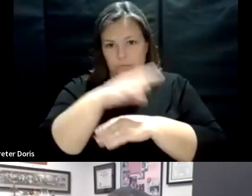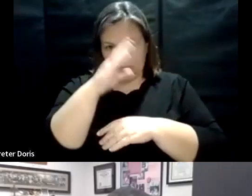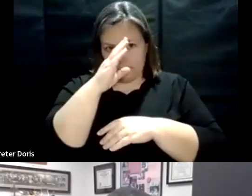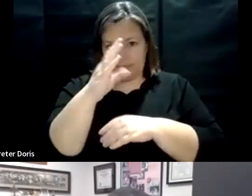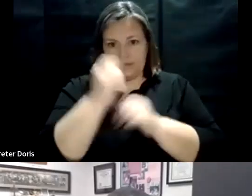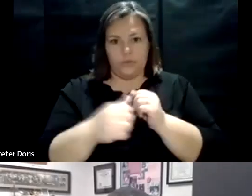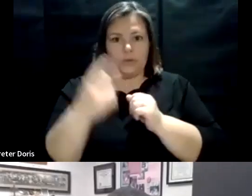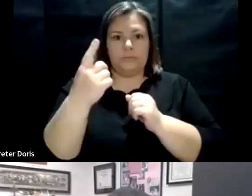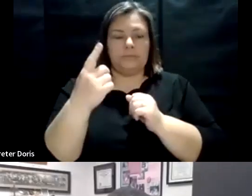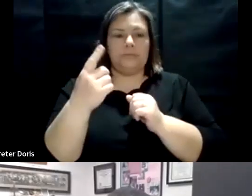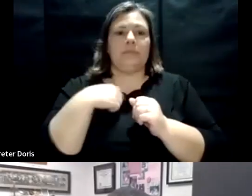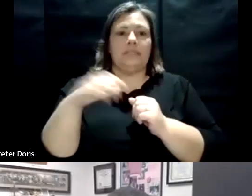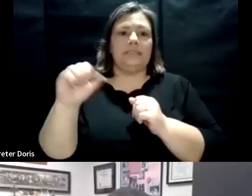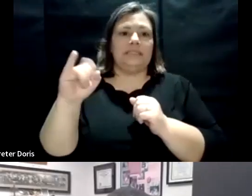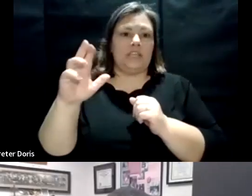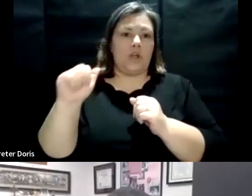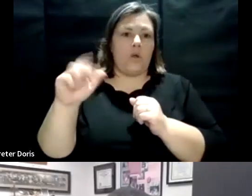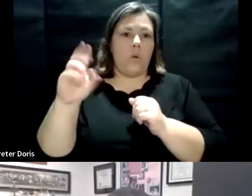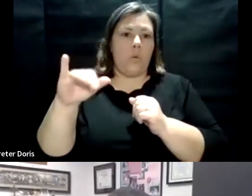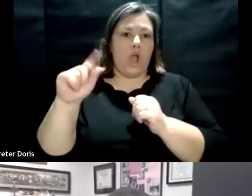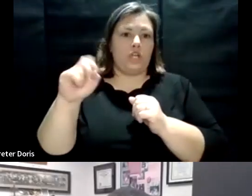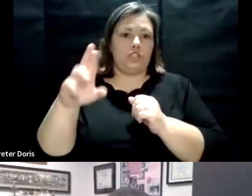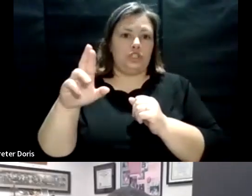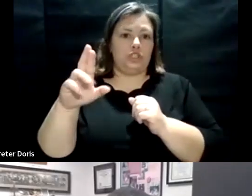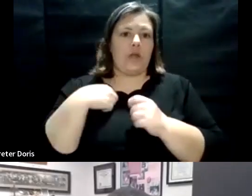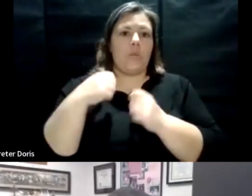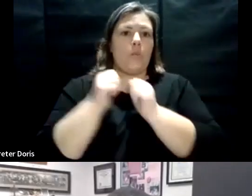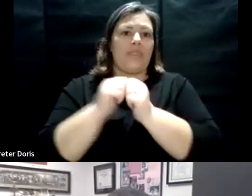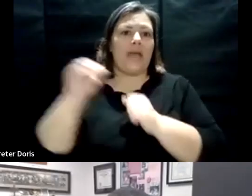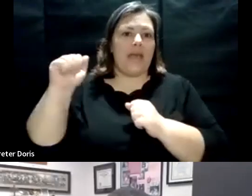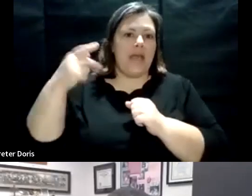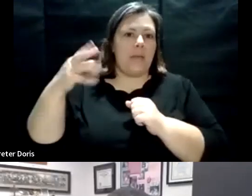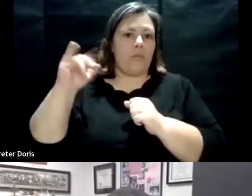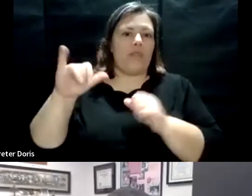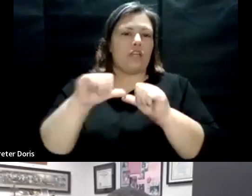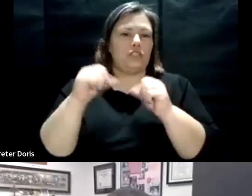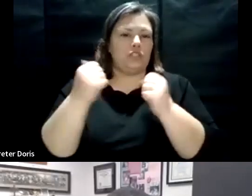All right. Alright! So good afternoon, everyone. I am Sierra Royster. So good afternoon, everyone I'm Sierra Royster.